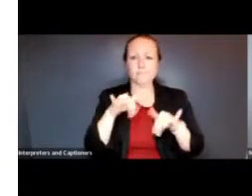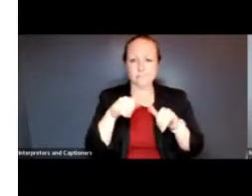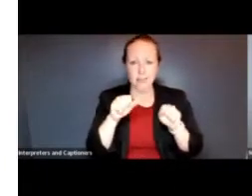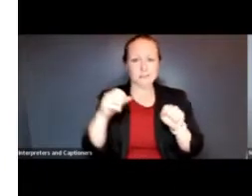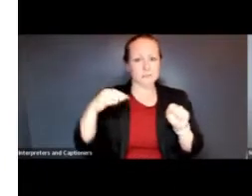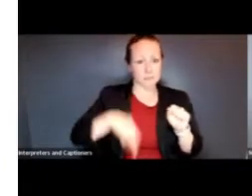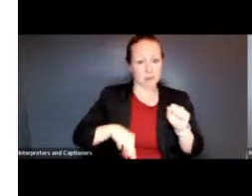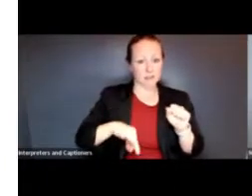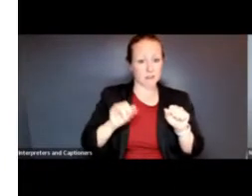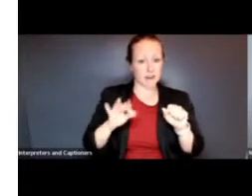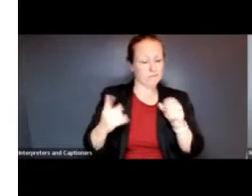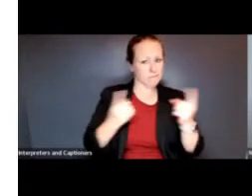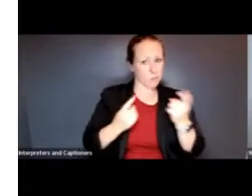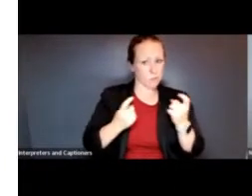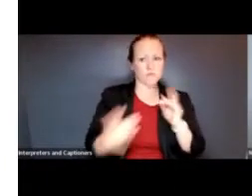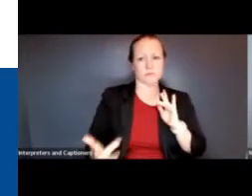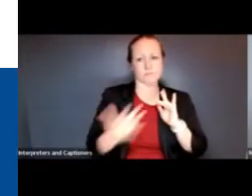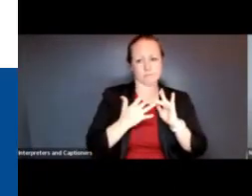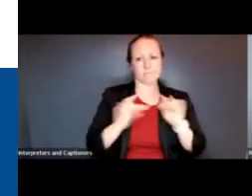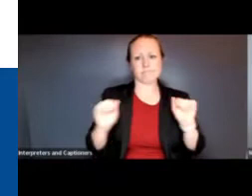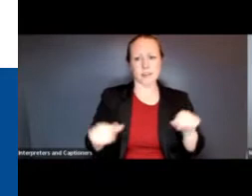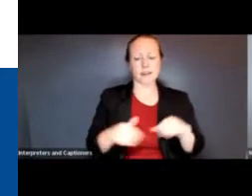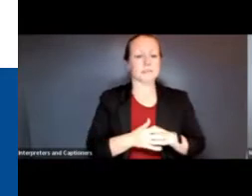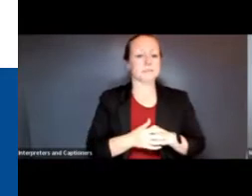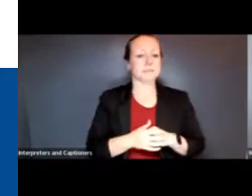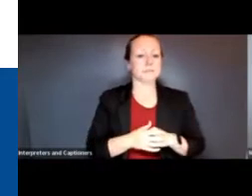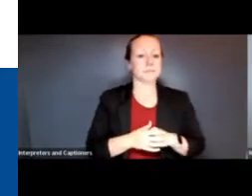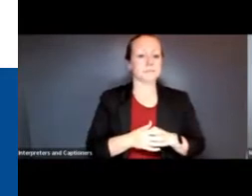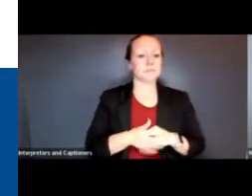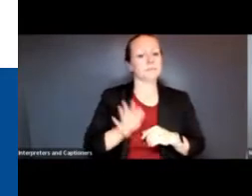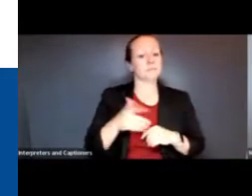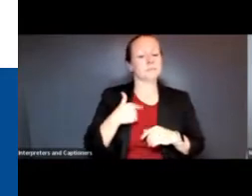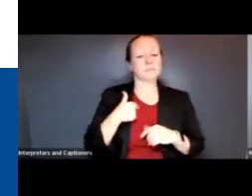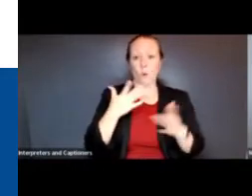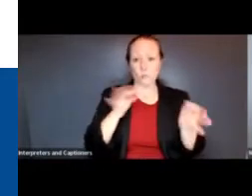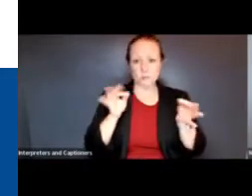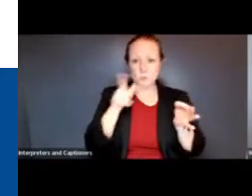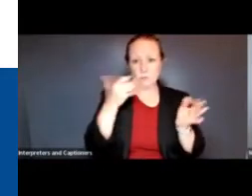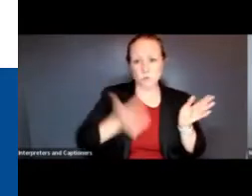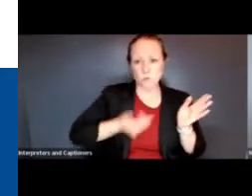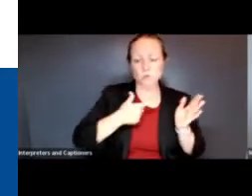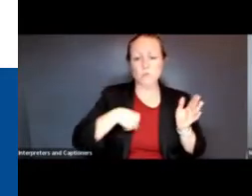reach out to us. Next slide. And I am a white woman with Cuban